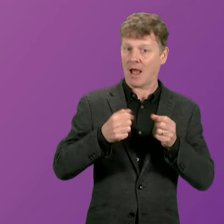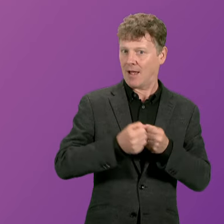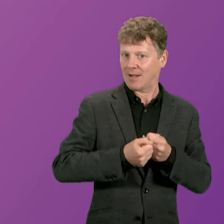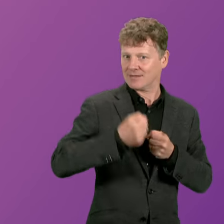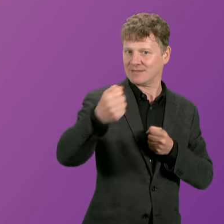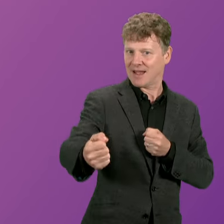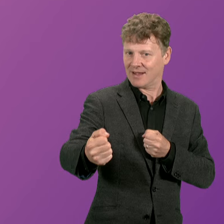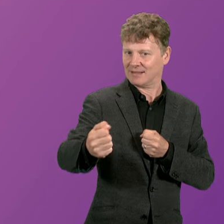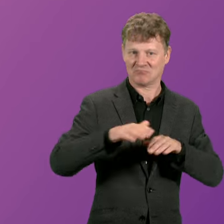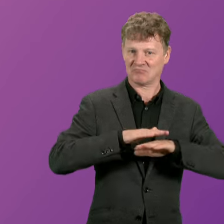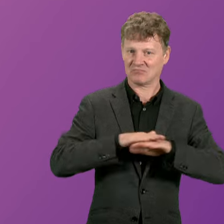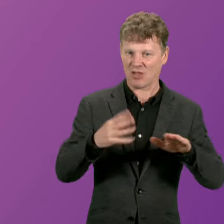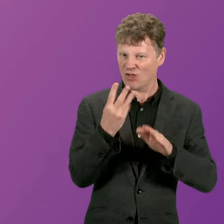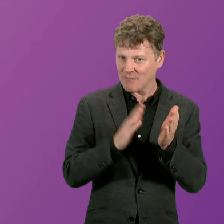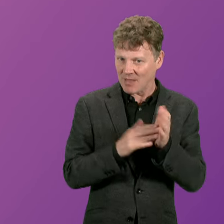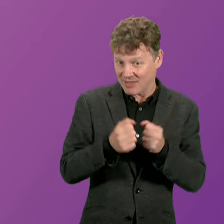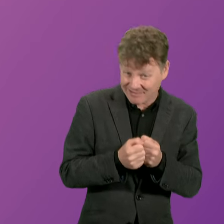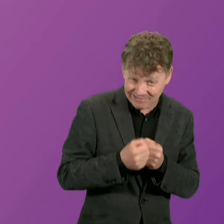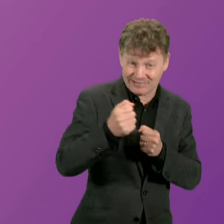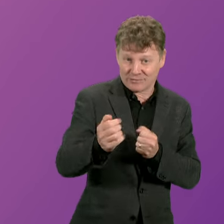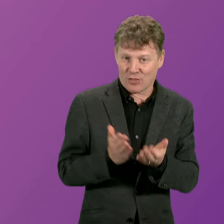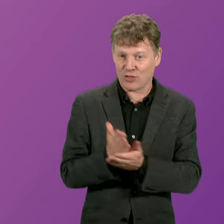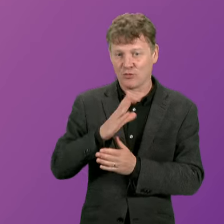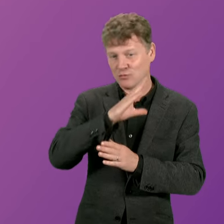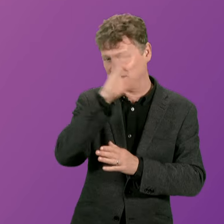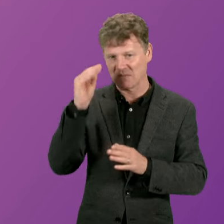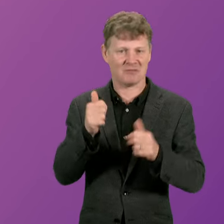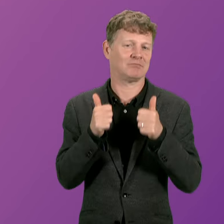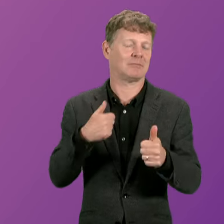for a longer period—a three-month period over the summer. That will allow us to gather even